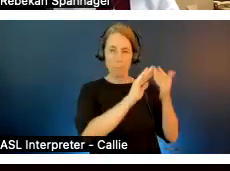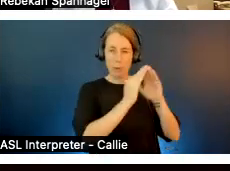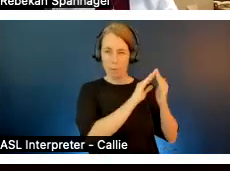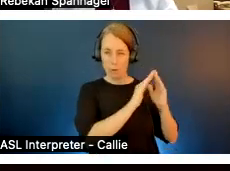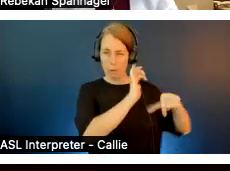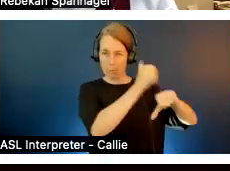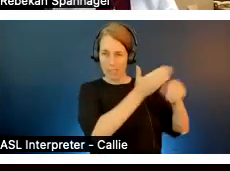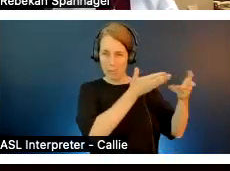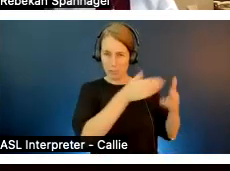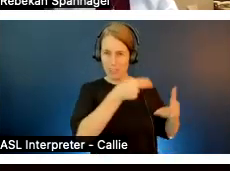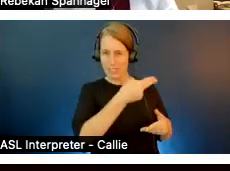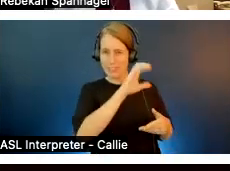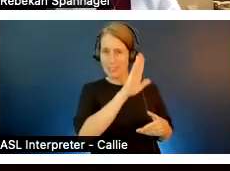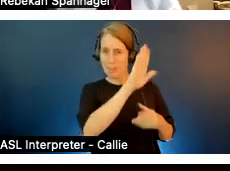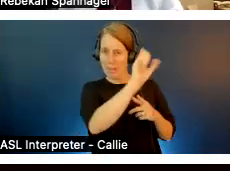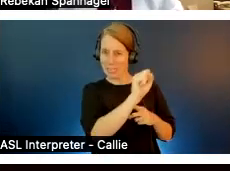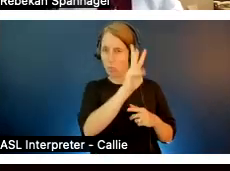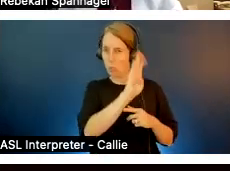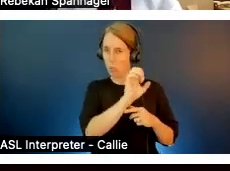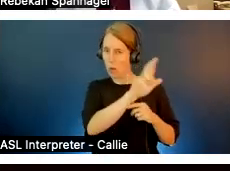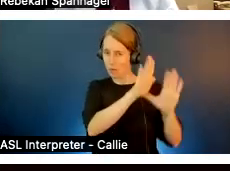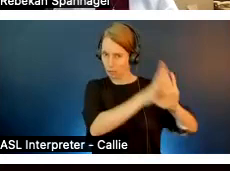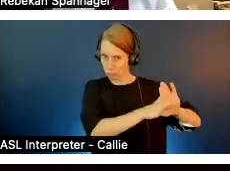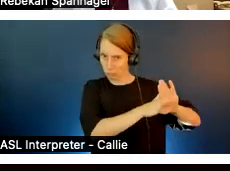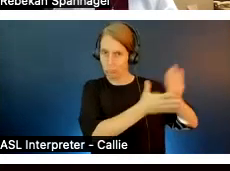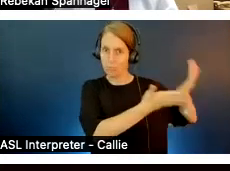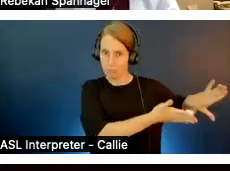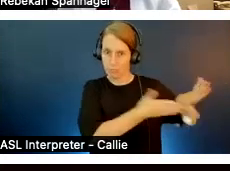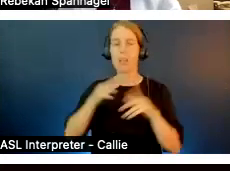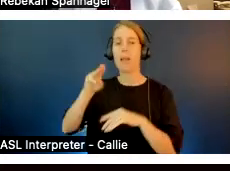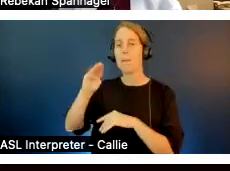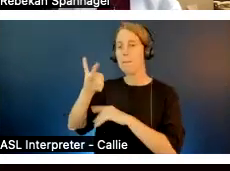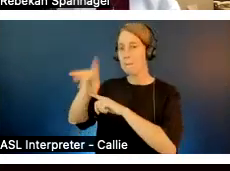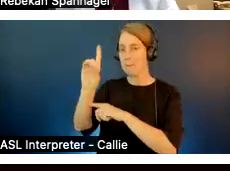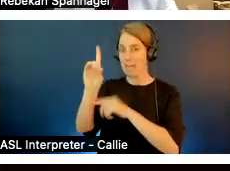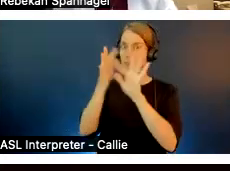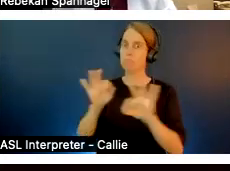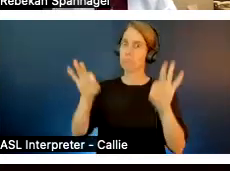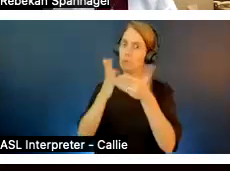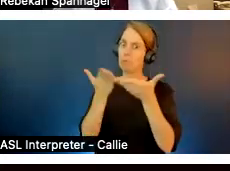a broader topic in medicaid that's an important one for you to be able to understand in order to